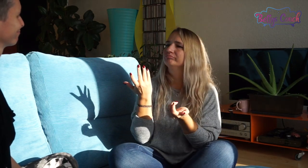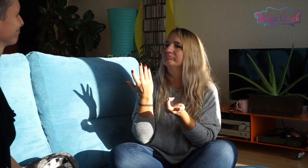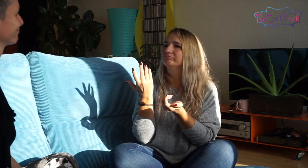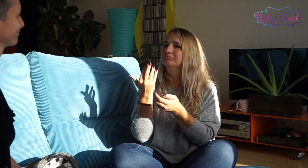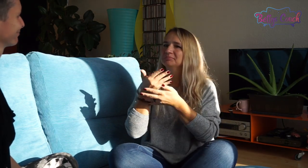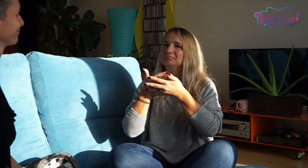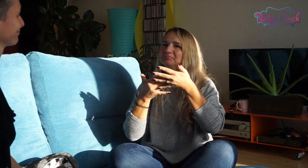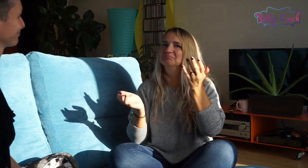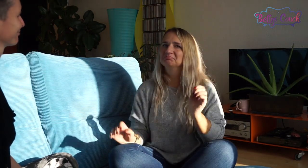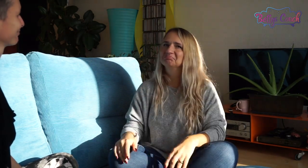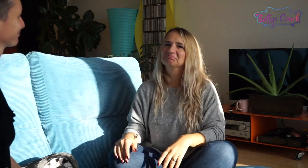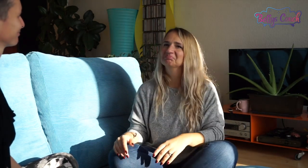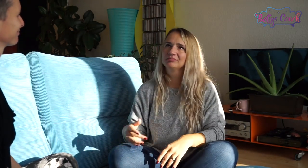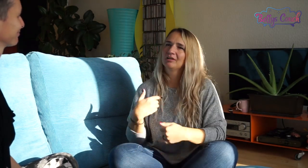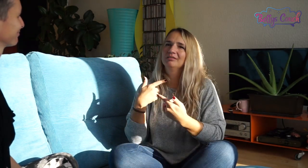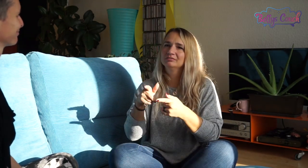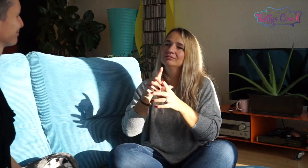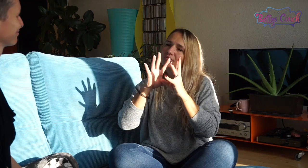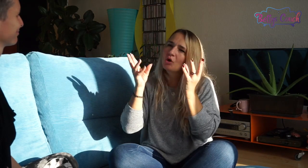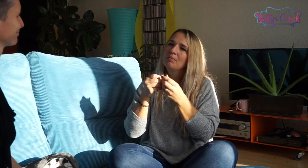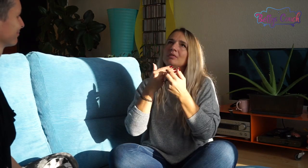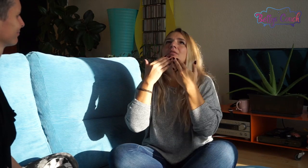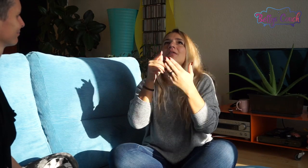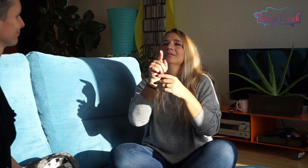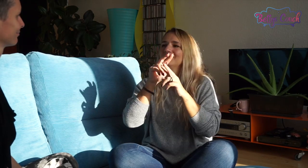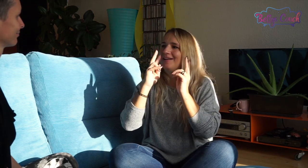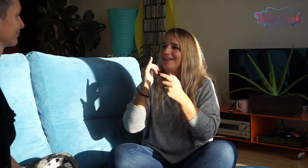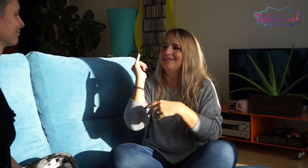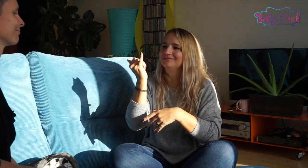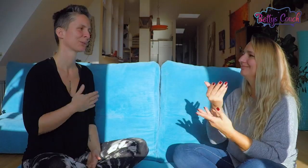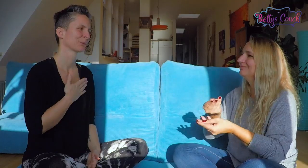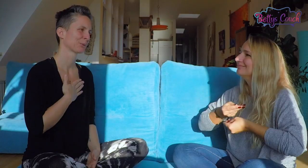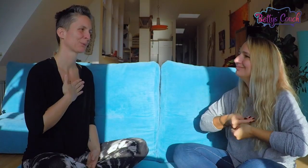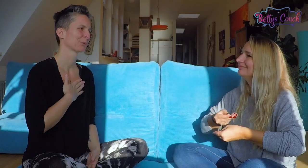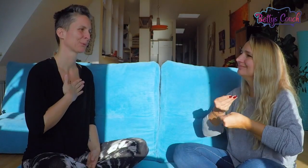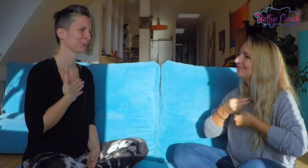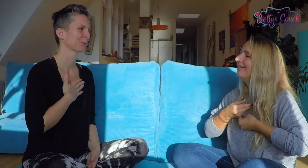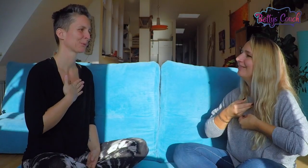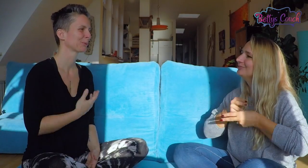Yes, my big thanks to what the trip around the world gave me.